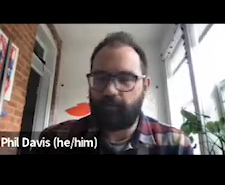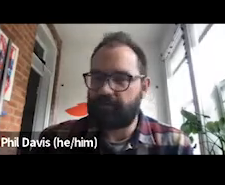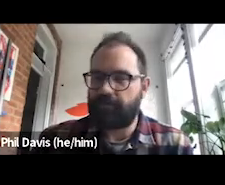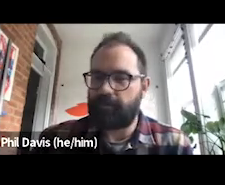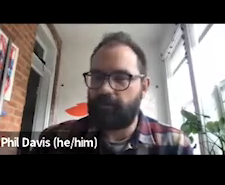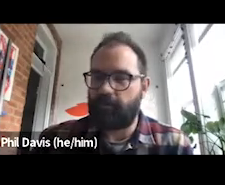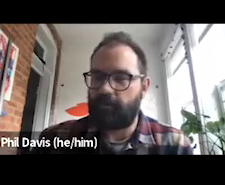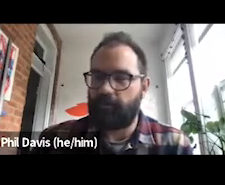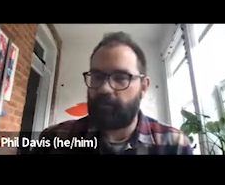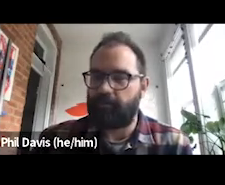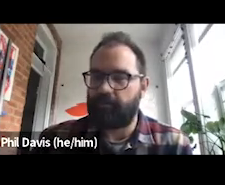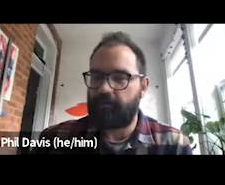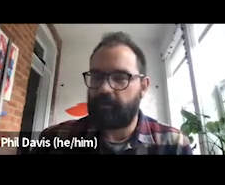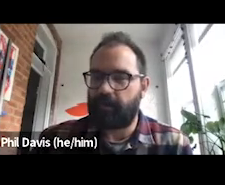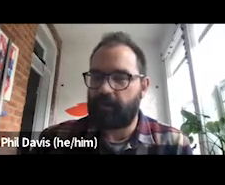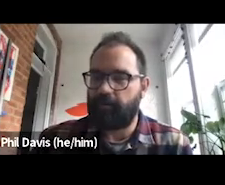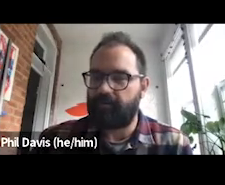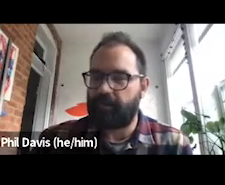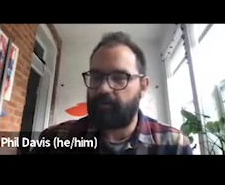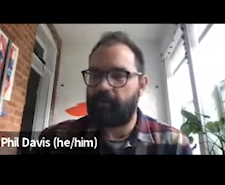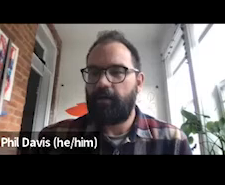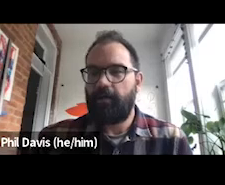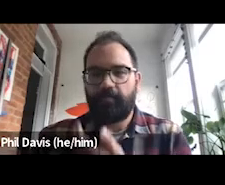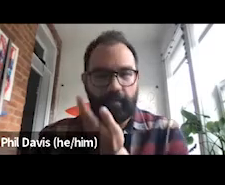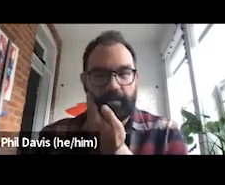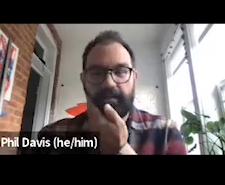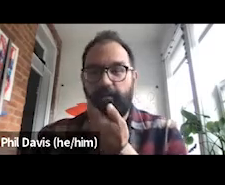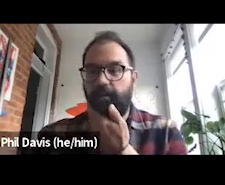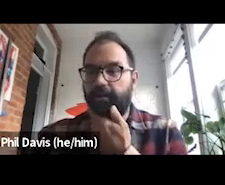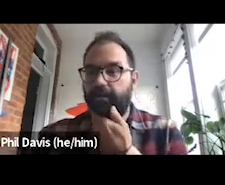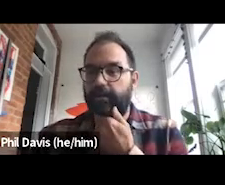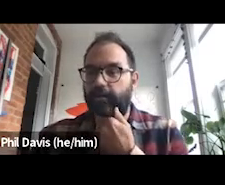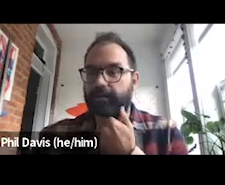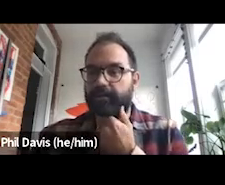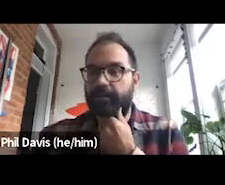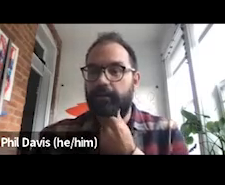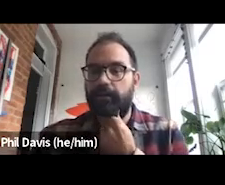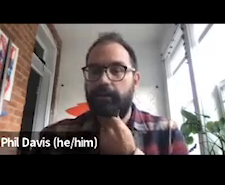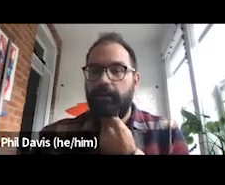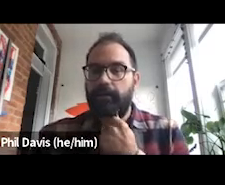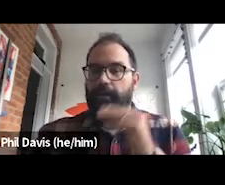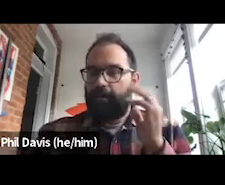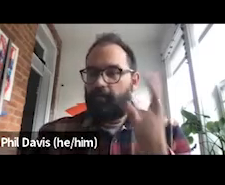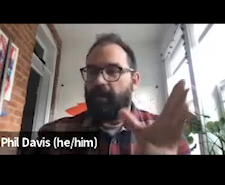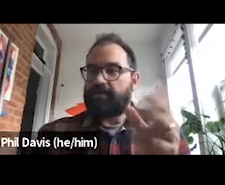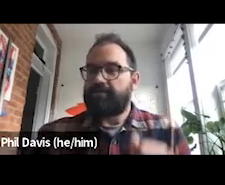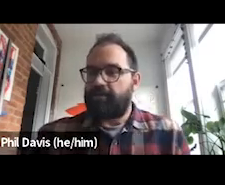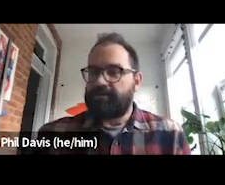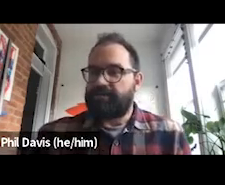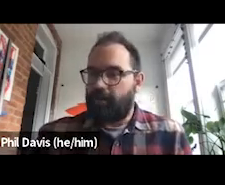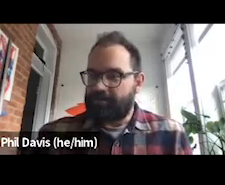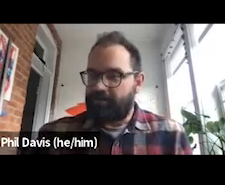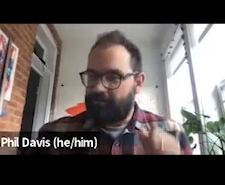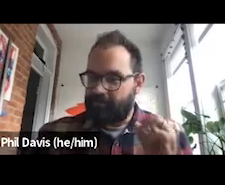So we were able to kinda cobble together funding that we could then pay jurors to watch the